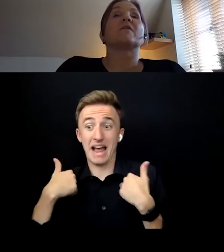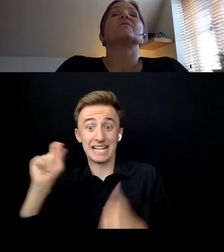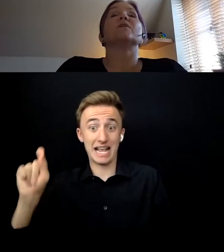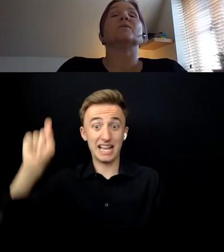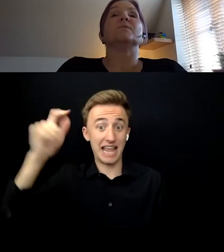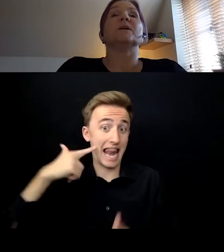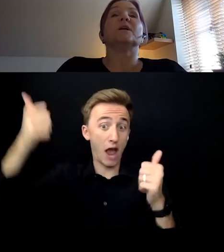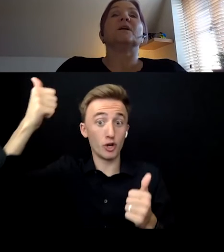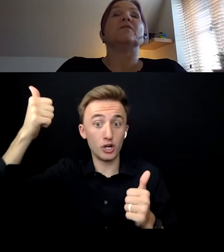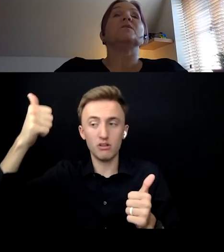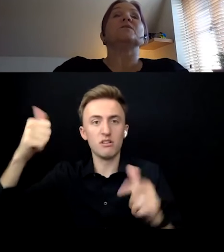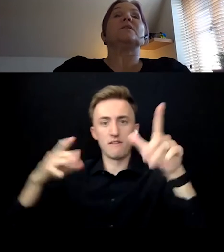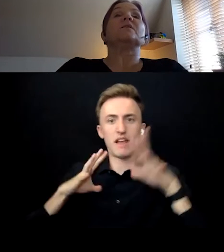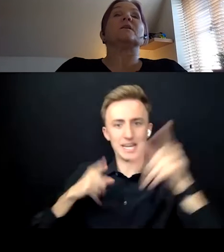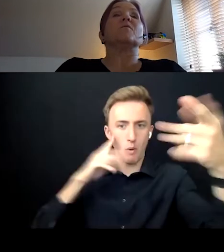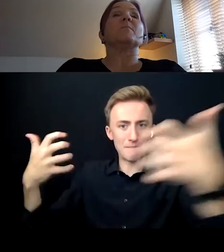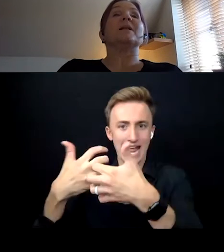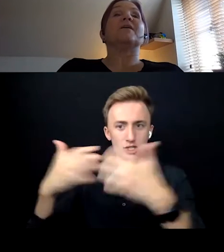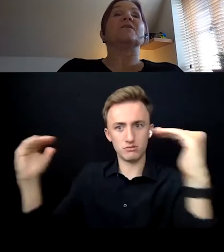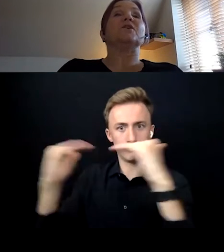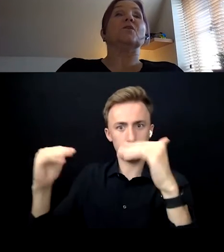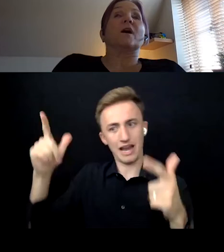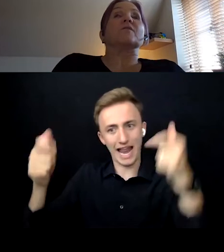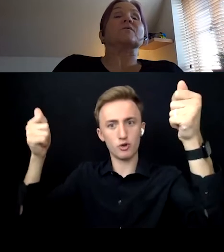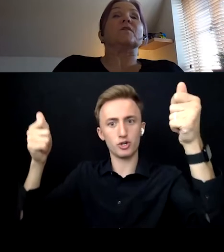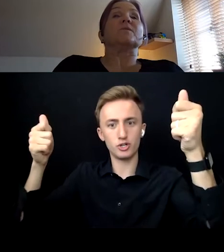current volume. If you are to duets, it would be a bit louder than your Carla current volume,